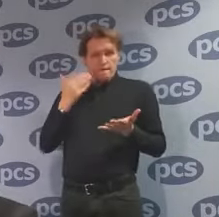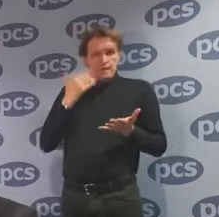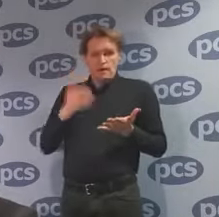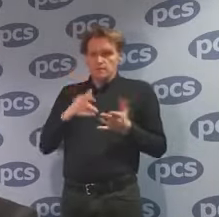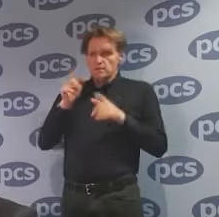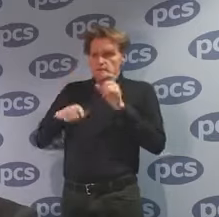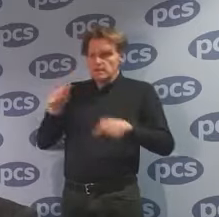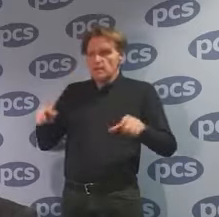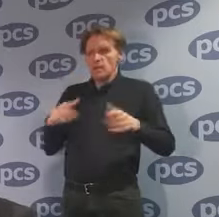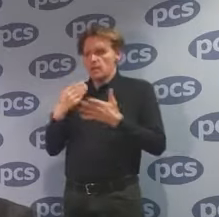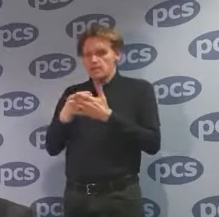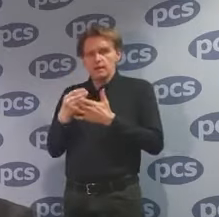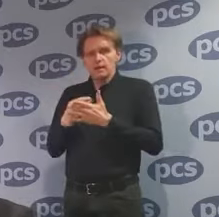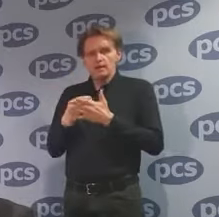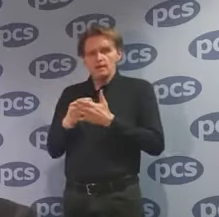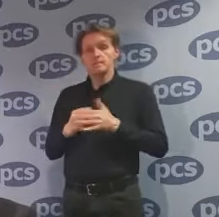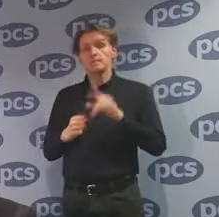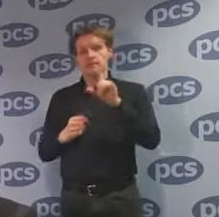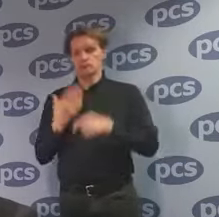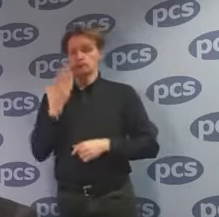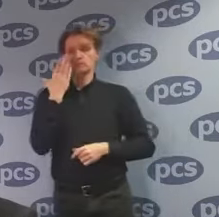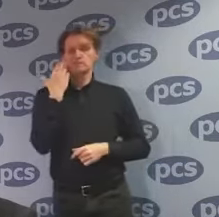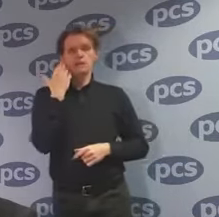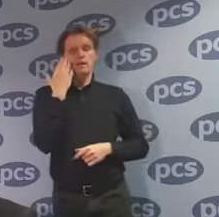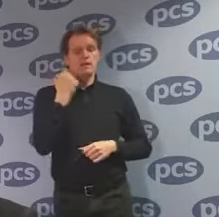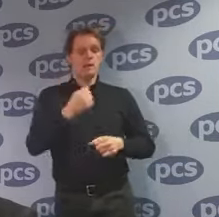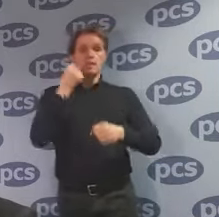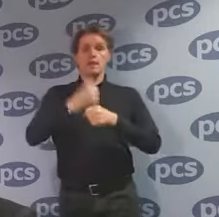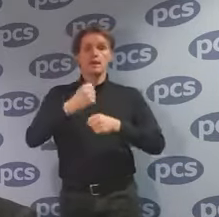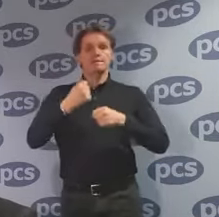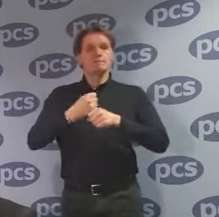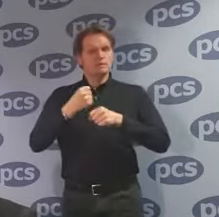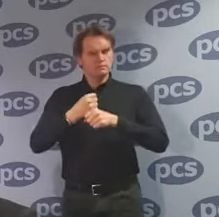government made some concessions in the budget but I think our assessment of